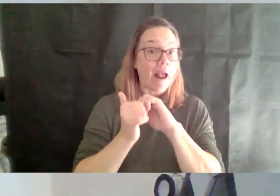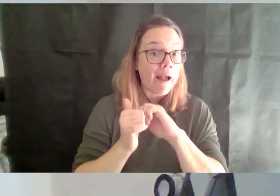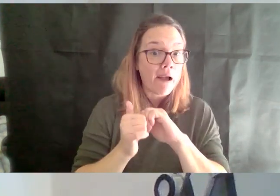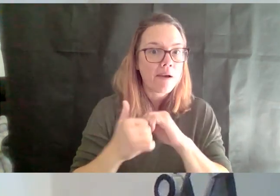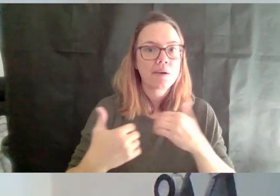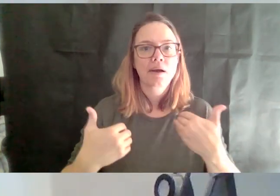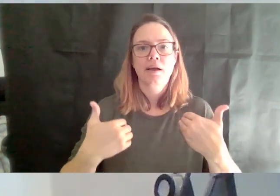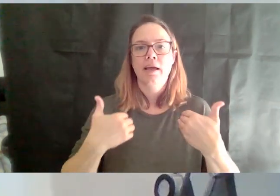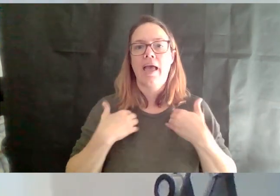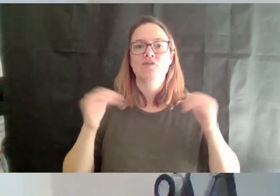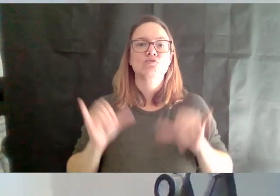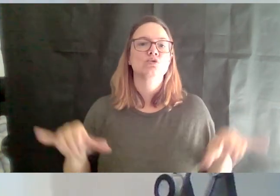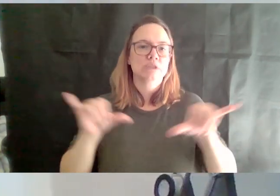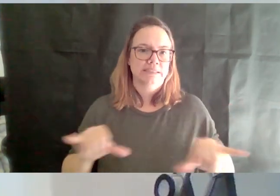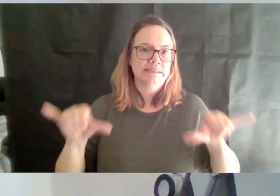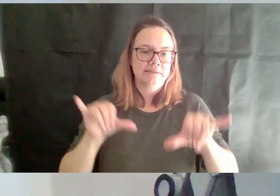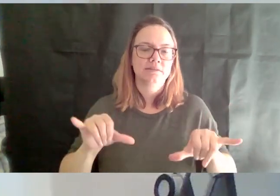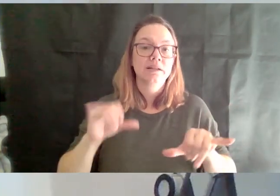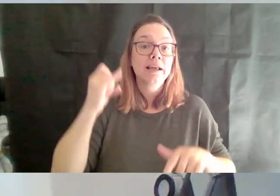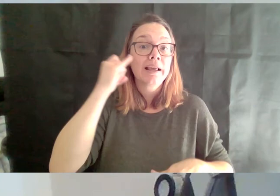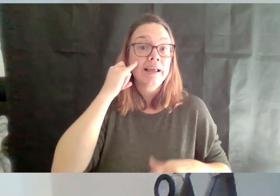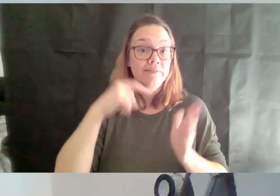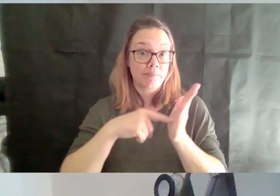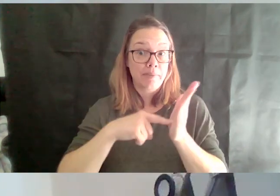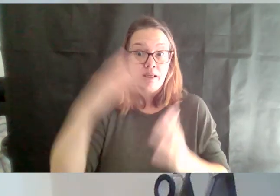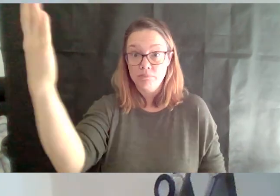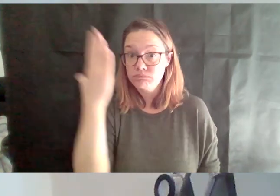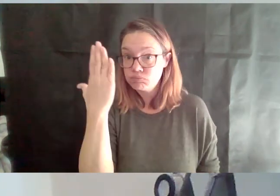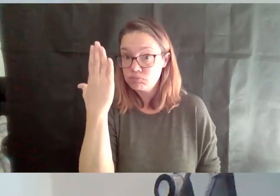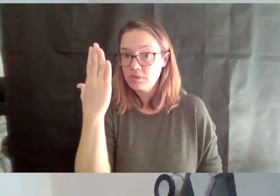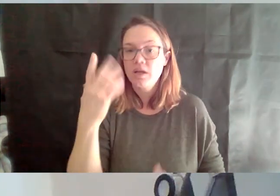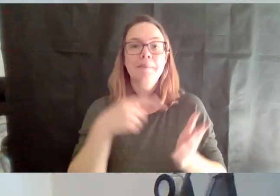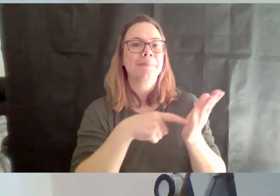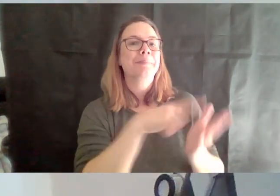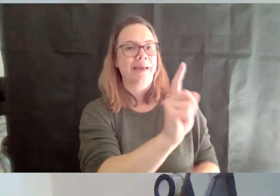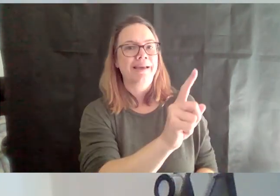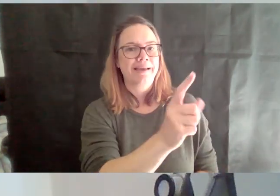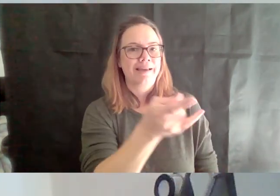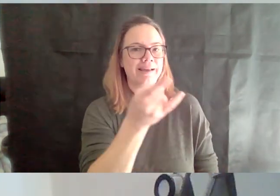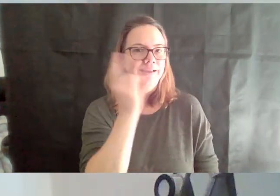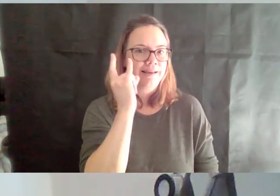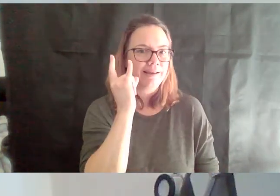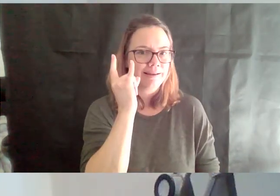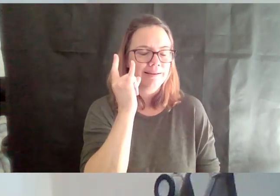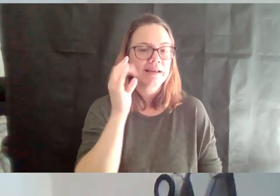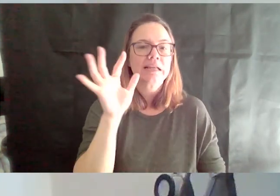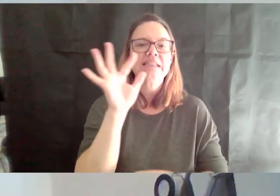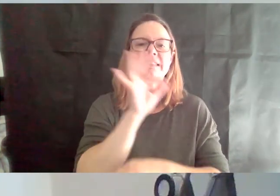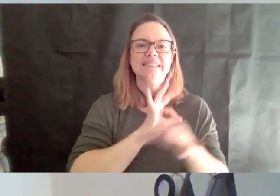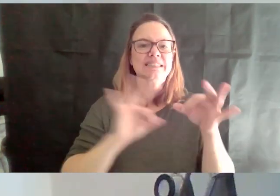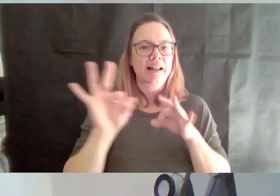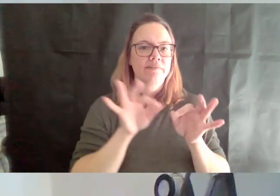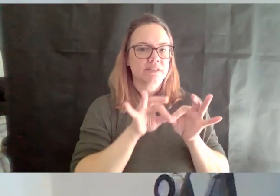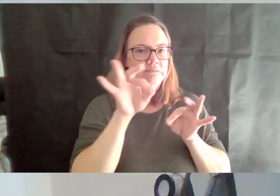For example, paying a bill when you receive it, rather than when it's due, virtually eliminates late fees, which allows more money